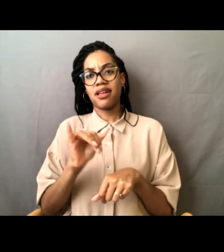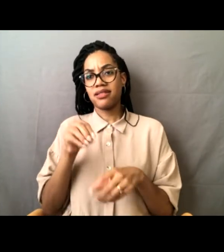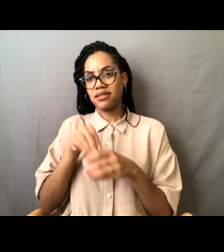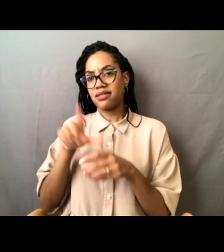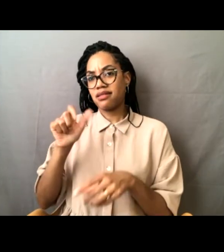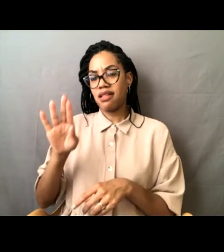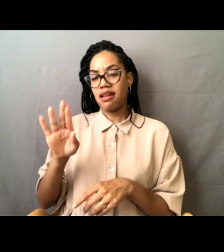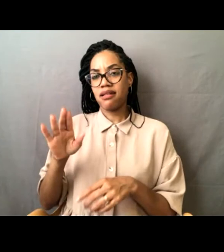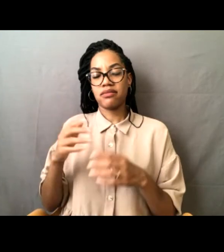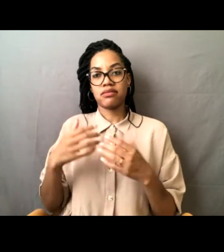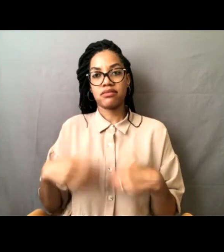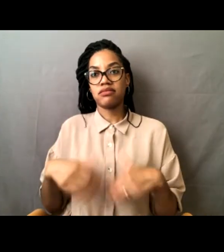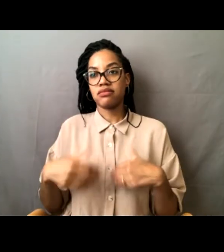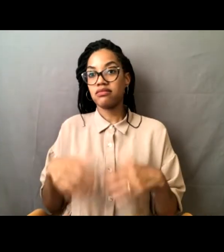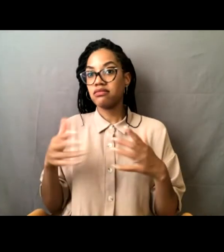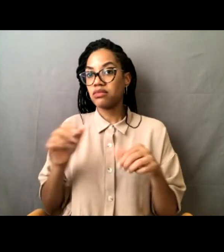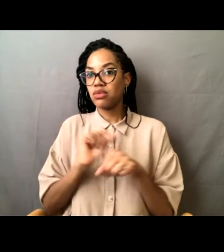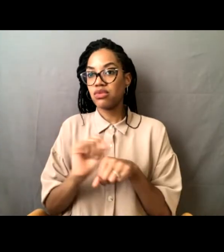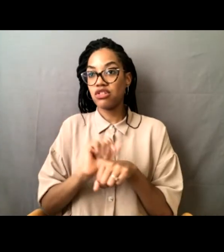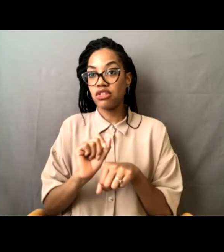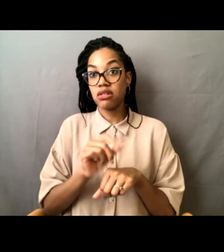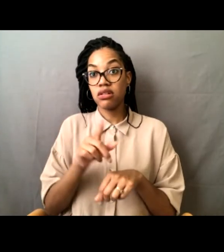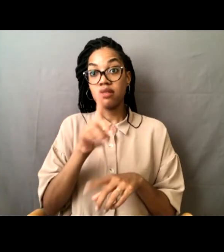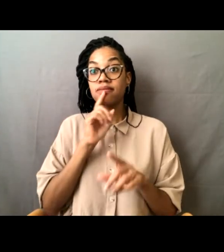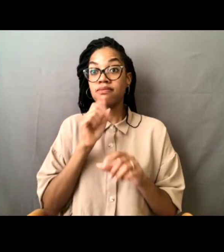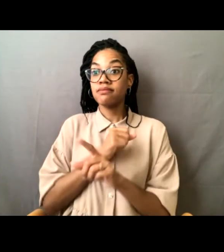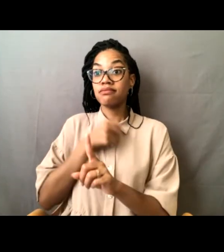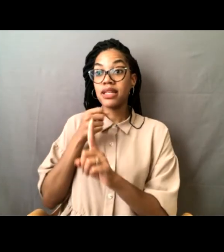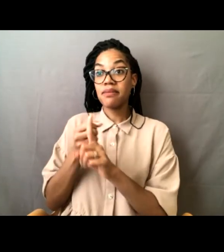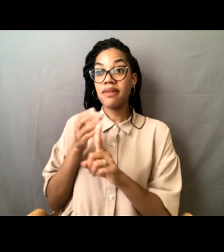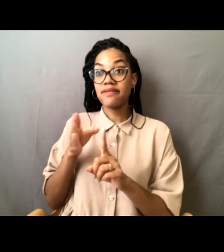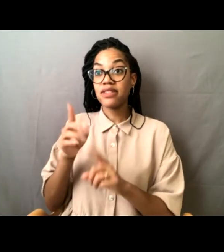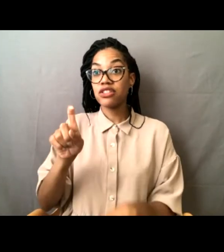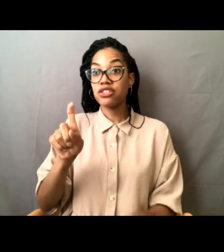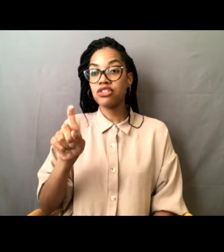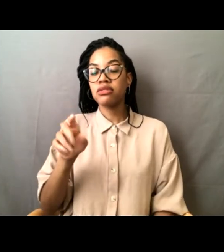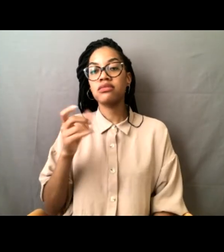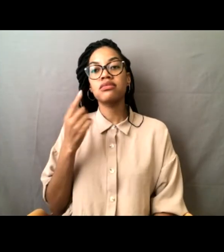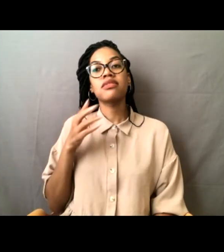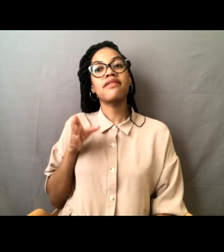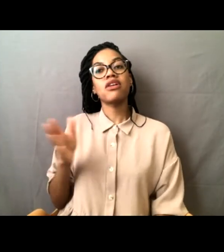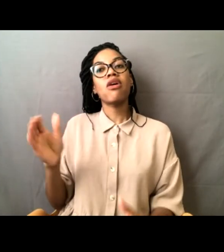does it impact the fish? The fish know it's there for sure. Gary is very quiet,